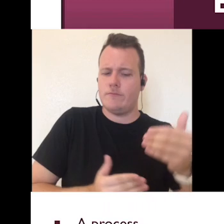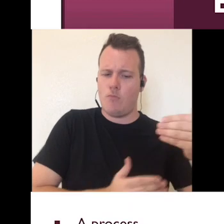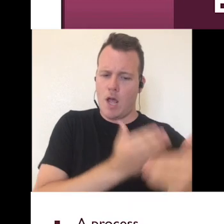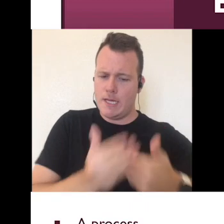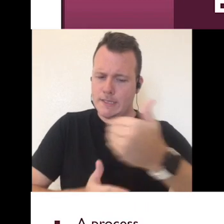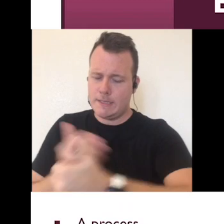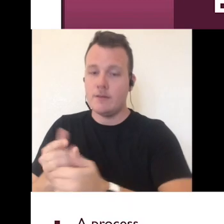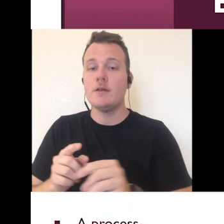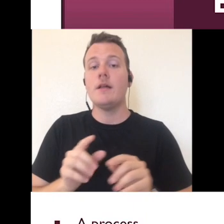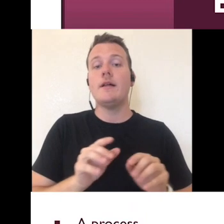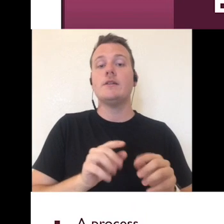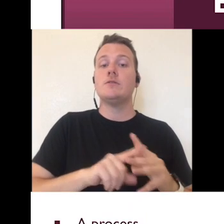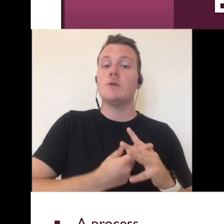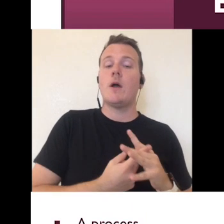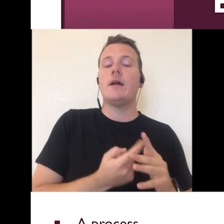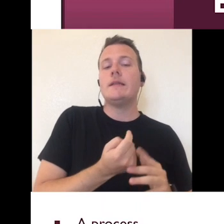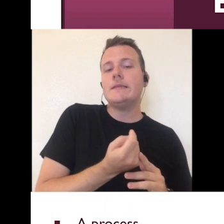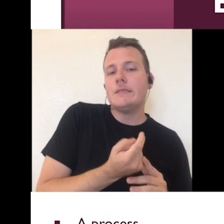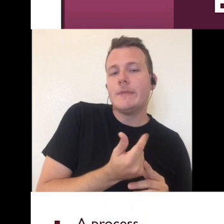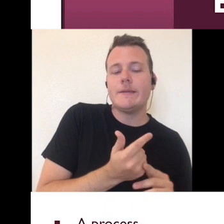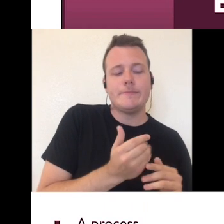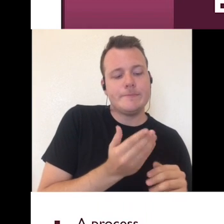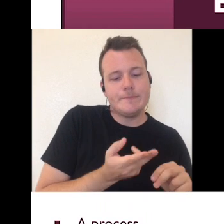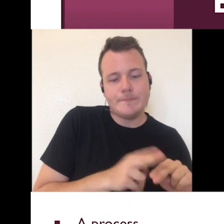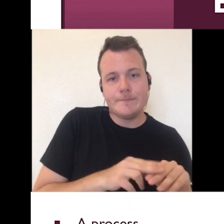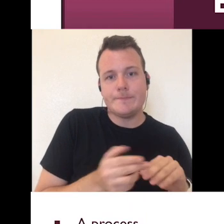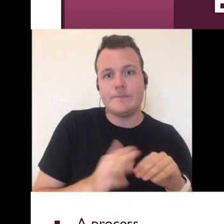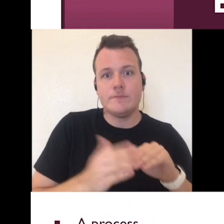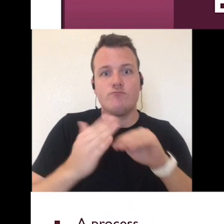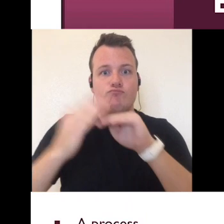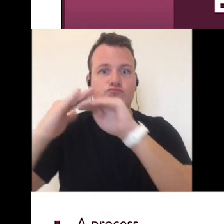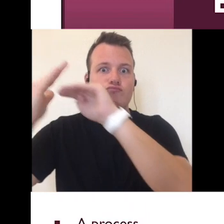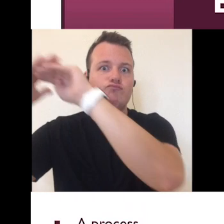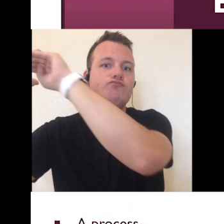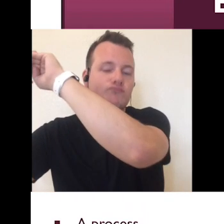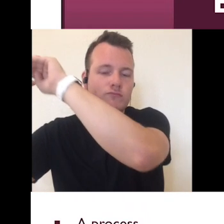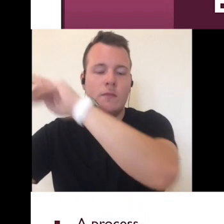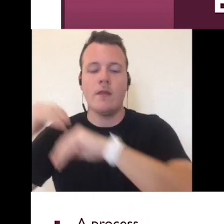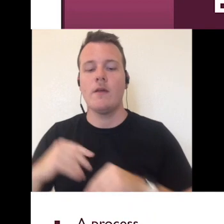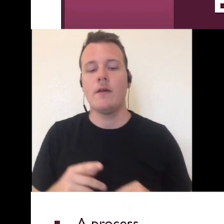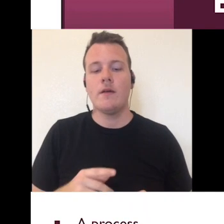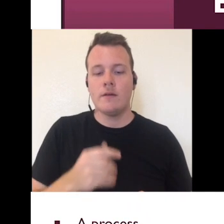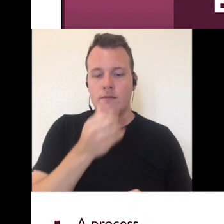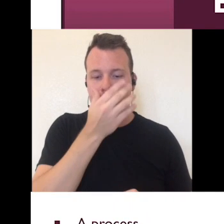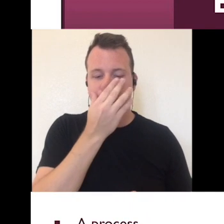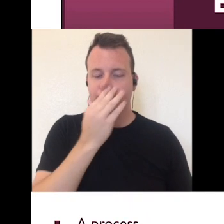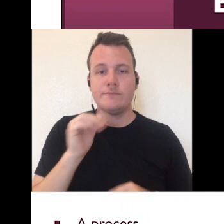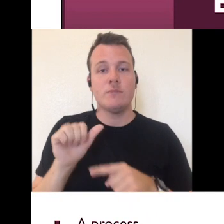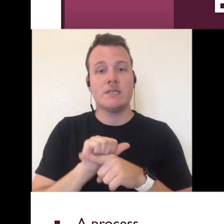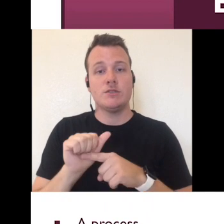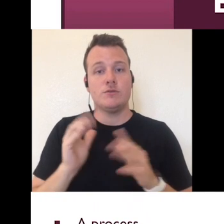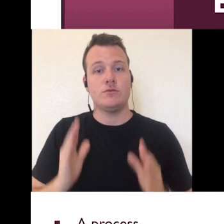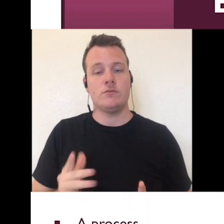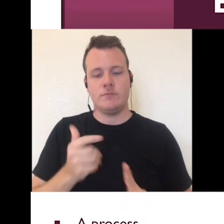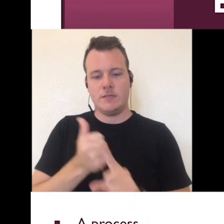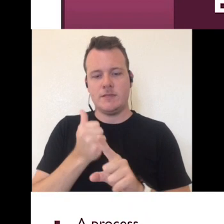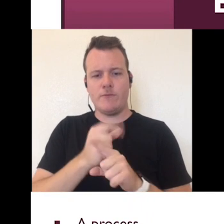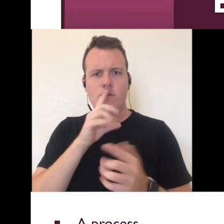really a process because it kind of starts a little bit, and then it gets a little bit more and a little bit more. The practitioner actually analyzes and